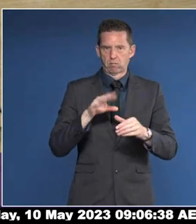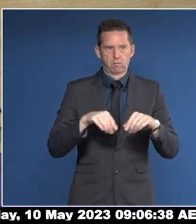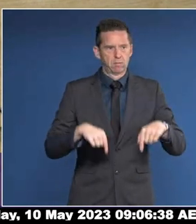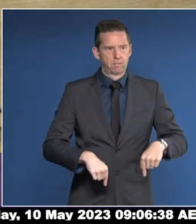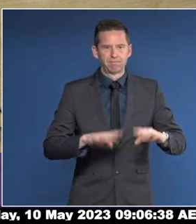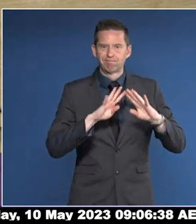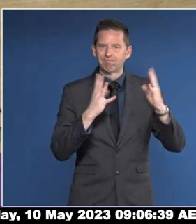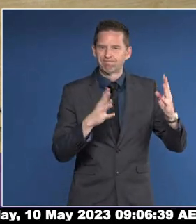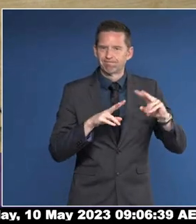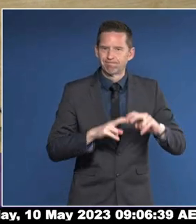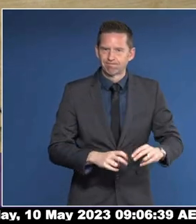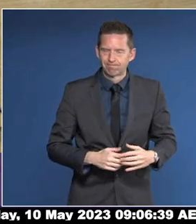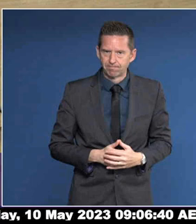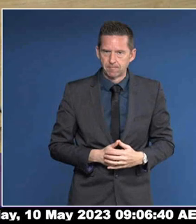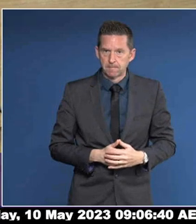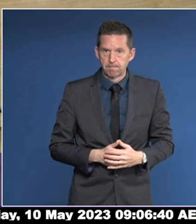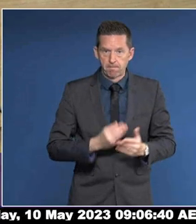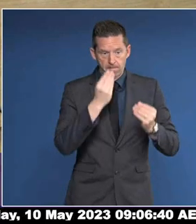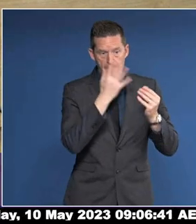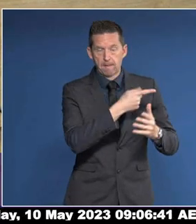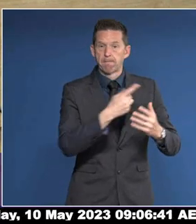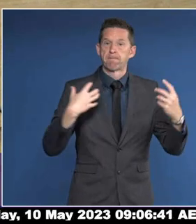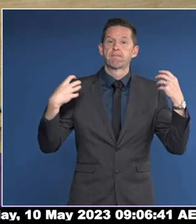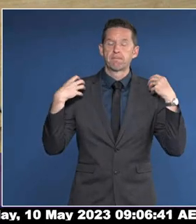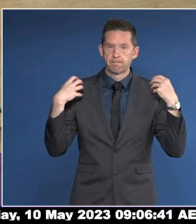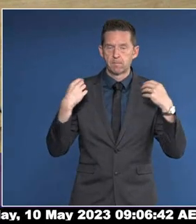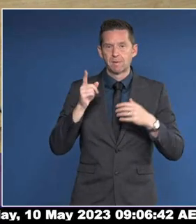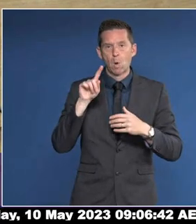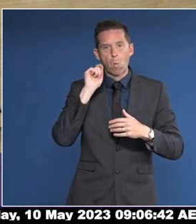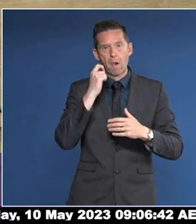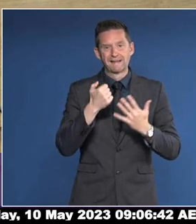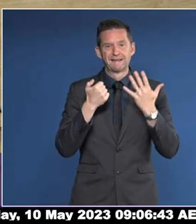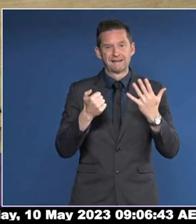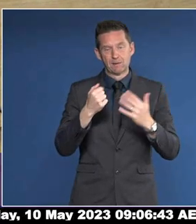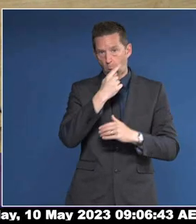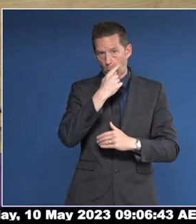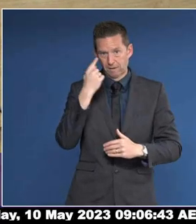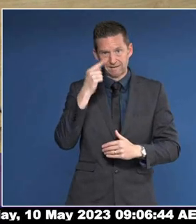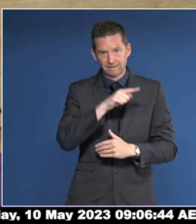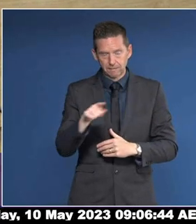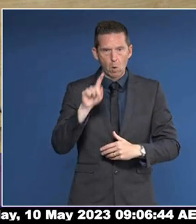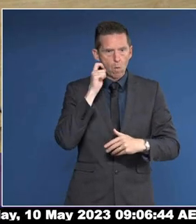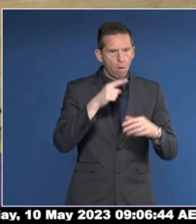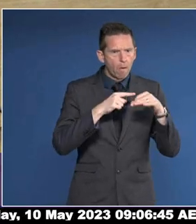Commissioners, today we turn our attention to six witnesses representing various Queensland